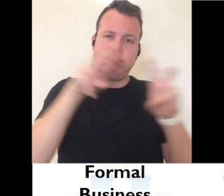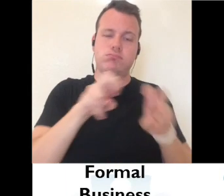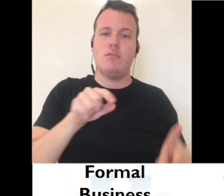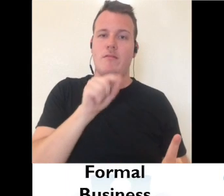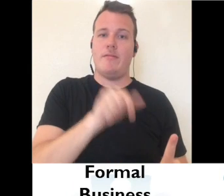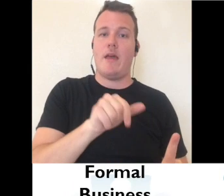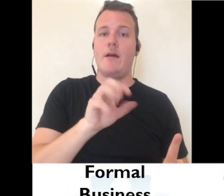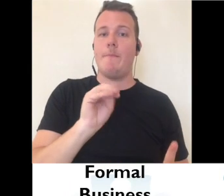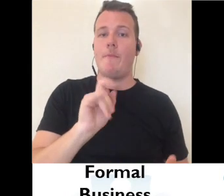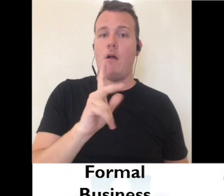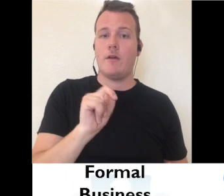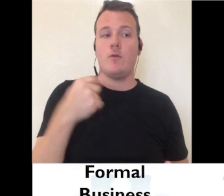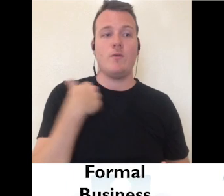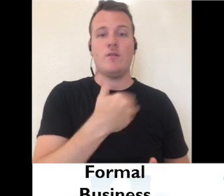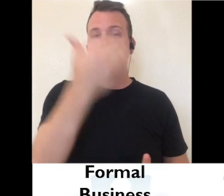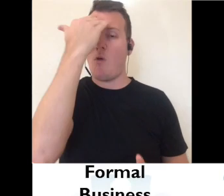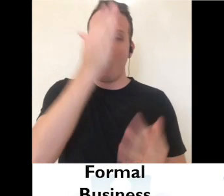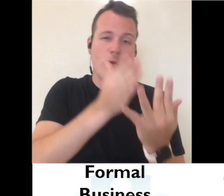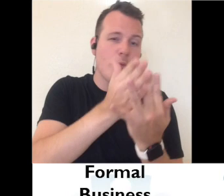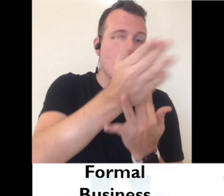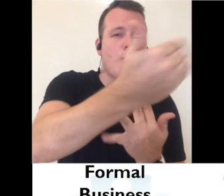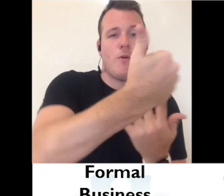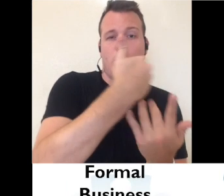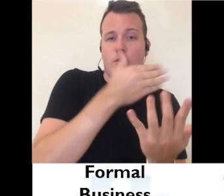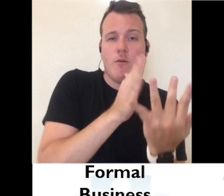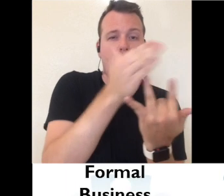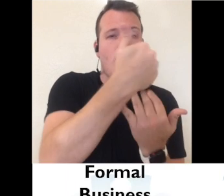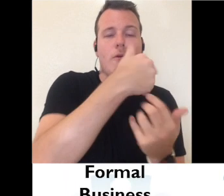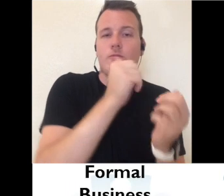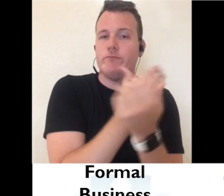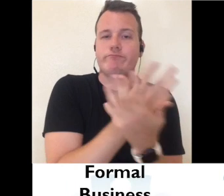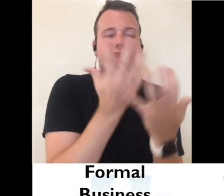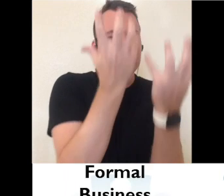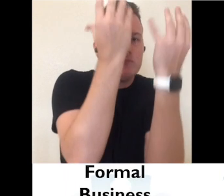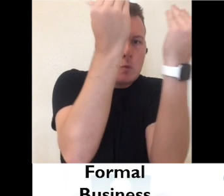what methods we're going to use to research the market, and how we're gonna